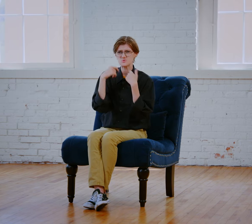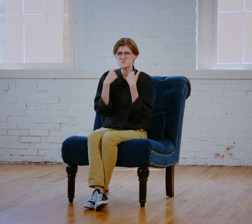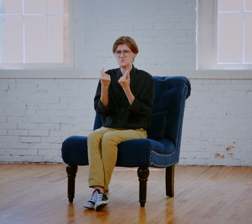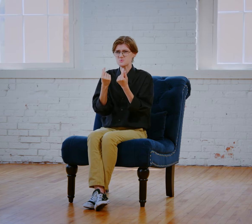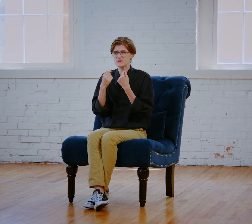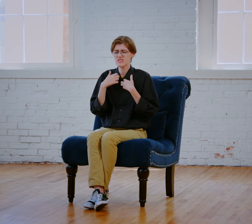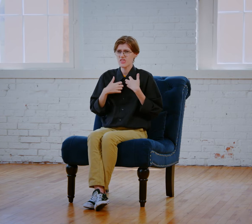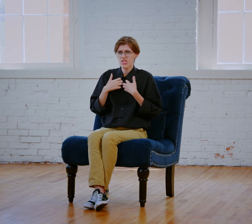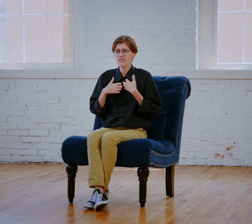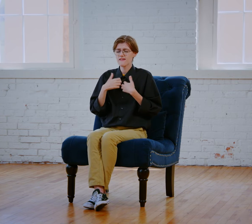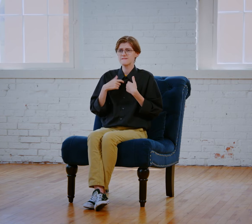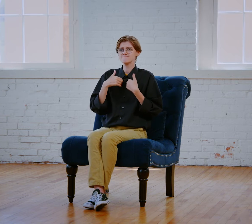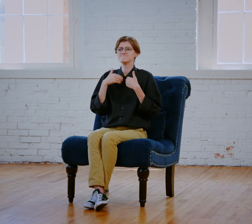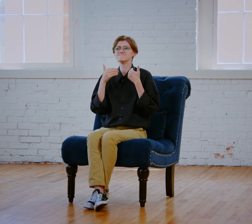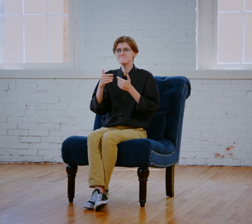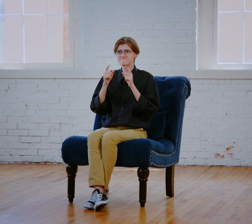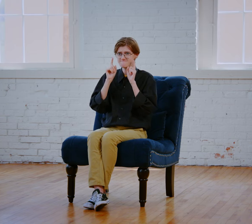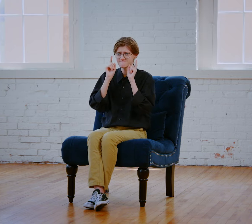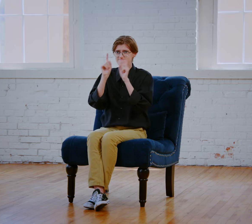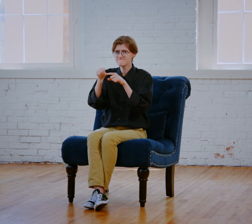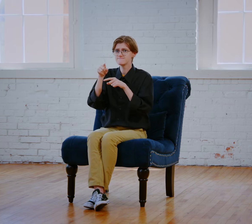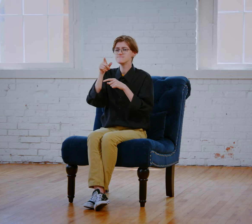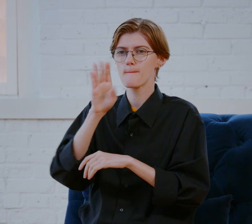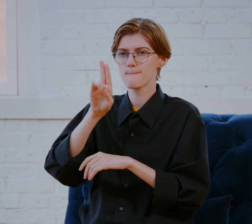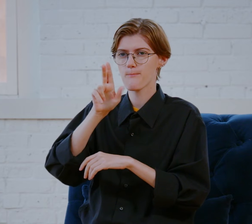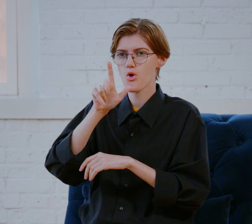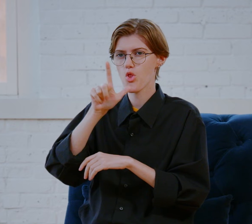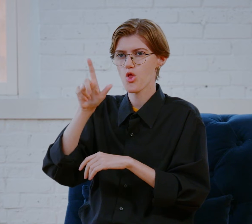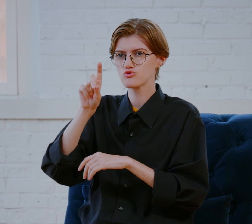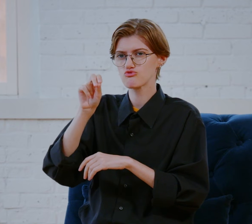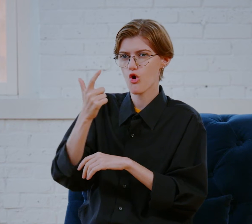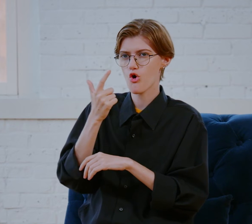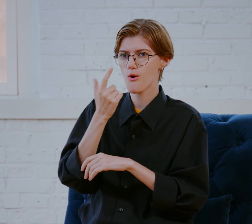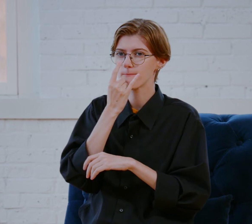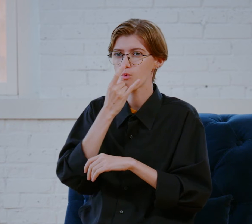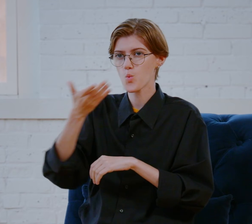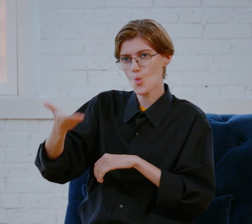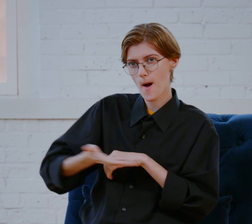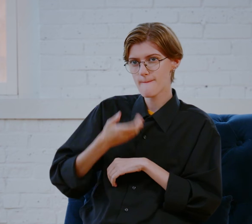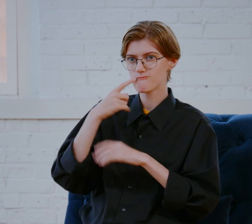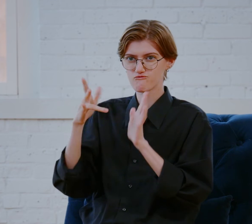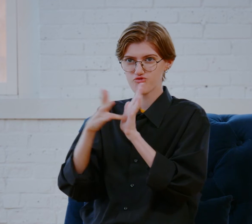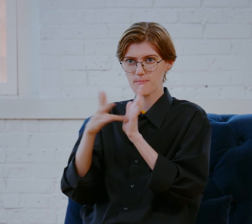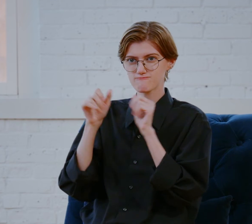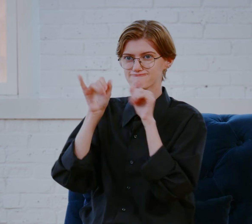and how I was going to get along and make a community. And they have a Bulldog Welcome Week